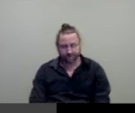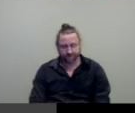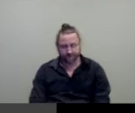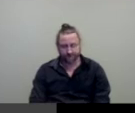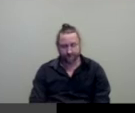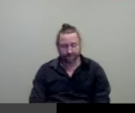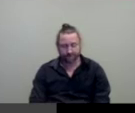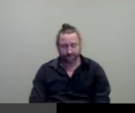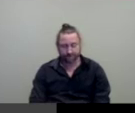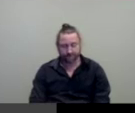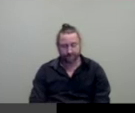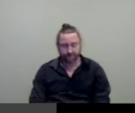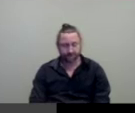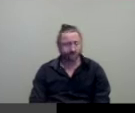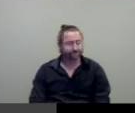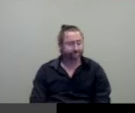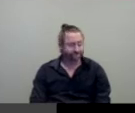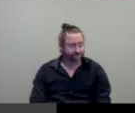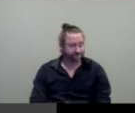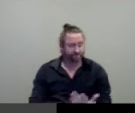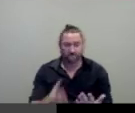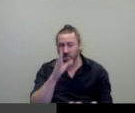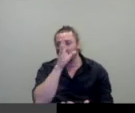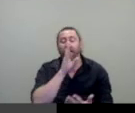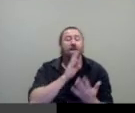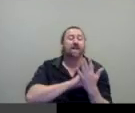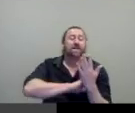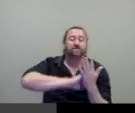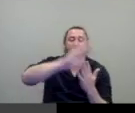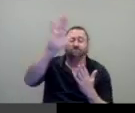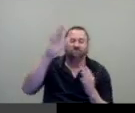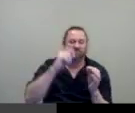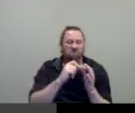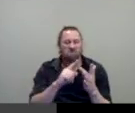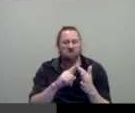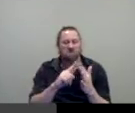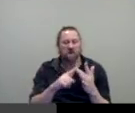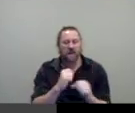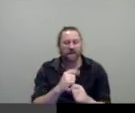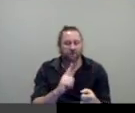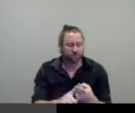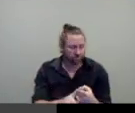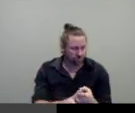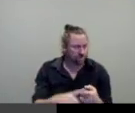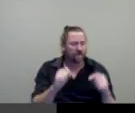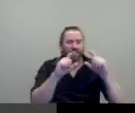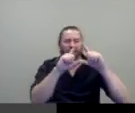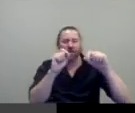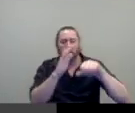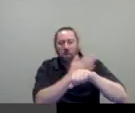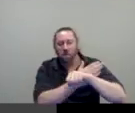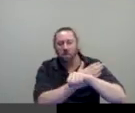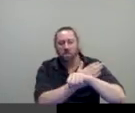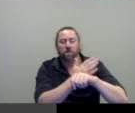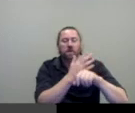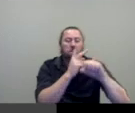so across this beige canvas teamed with semi-square shapes of blue green and orange